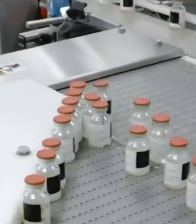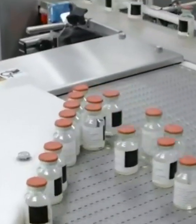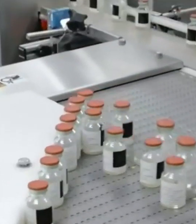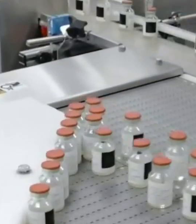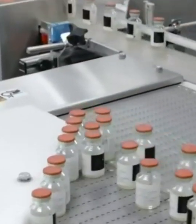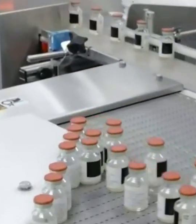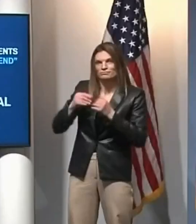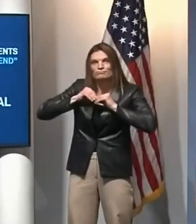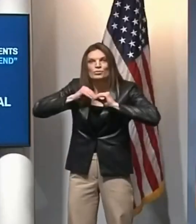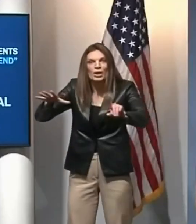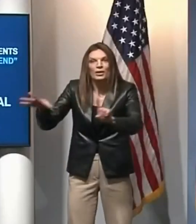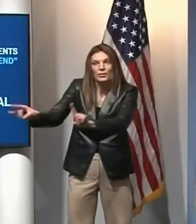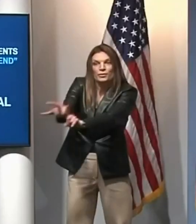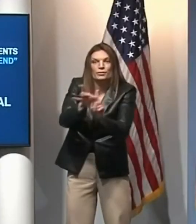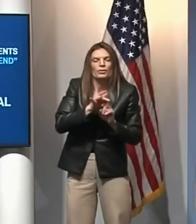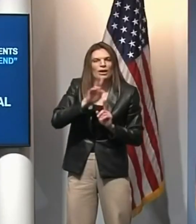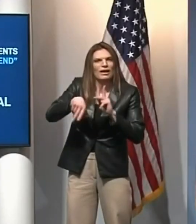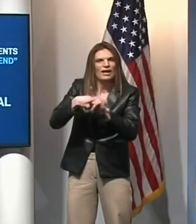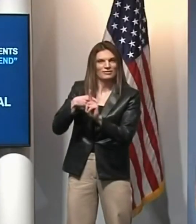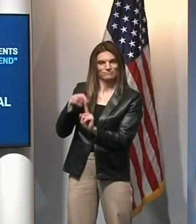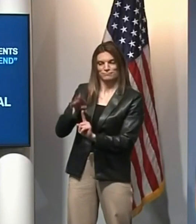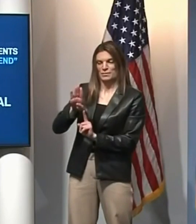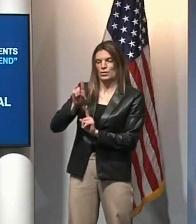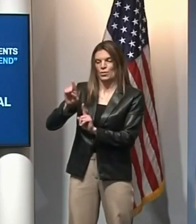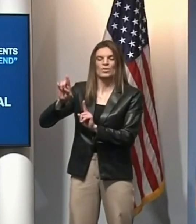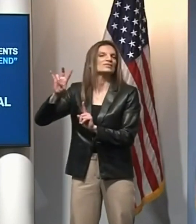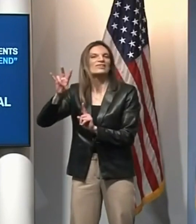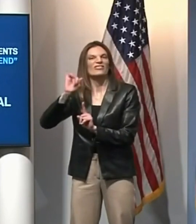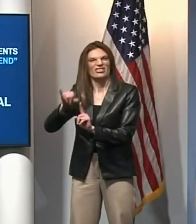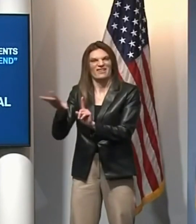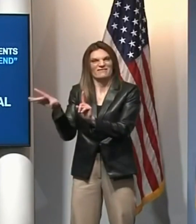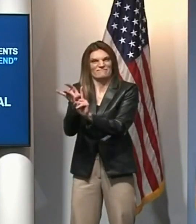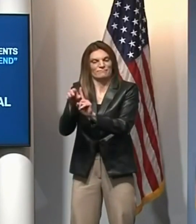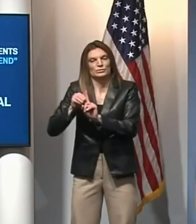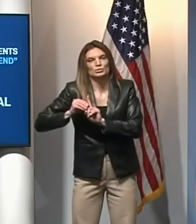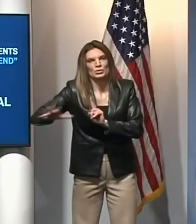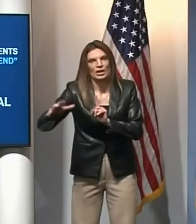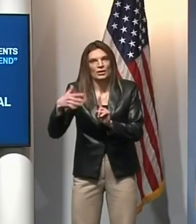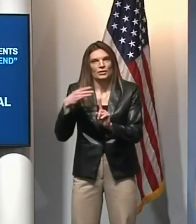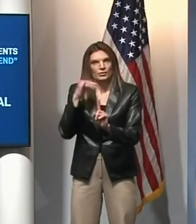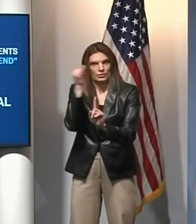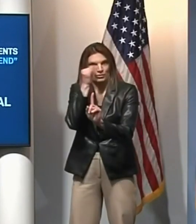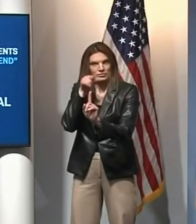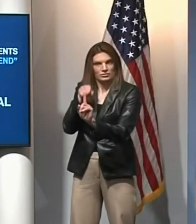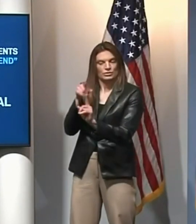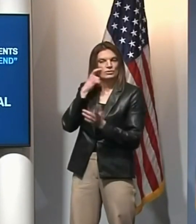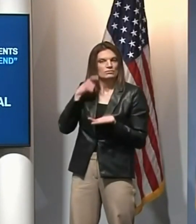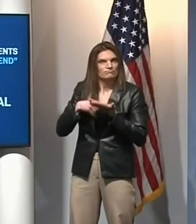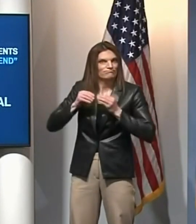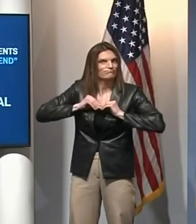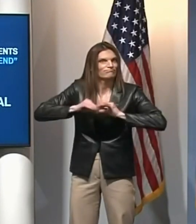IN HER APPROACH AND INVOKED THE PERSON SHE MOST HEARTILY FOUGHT